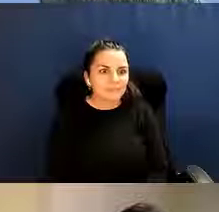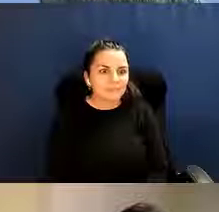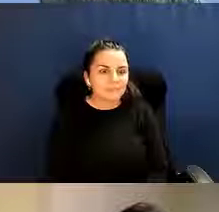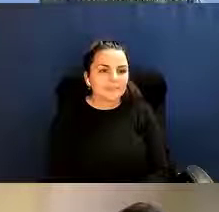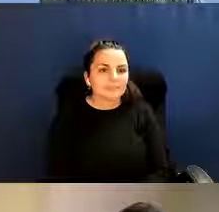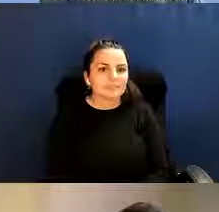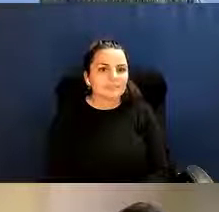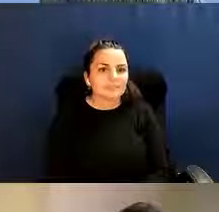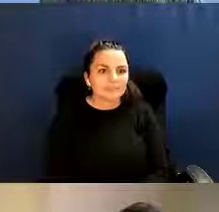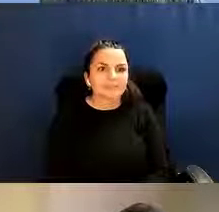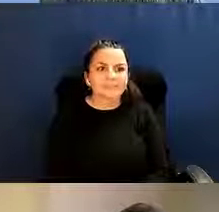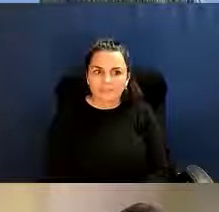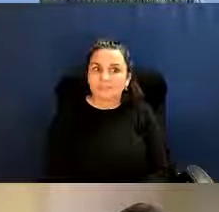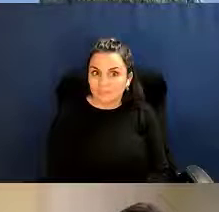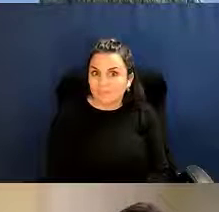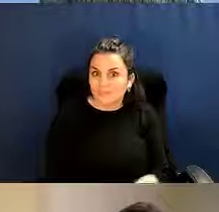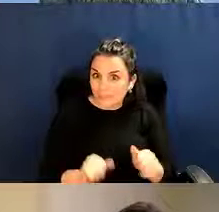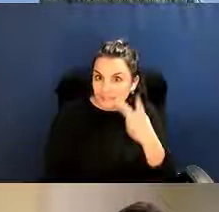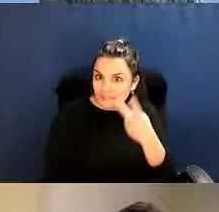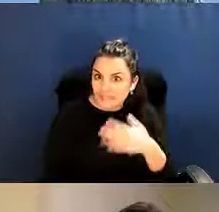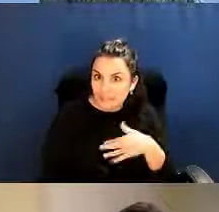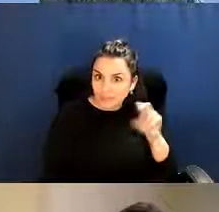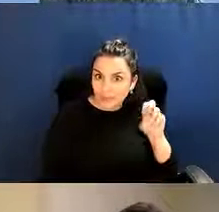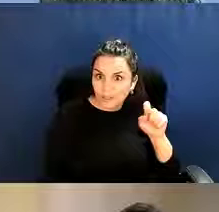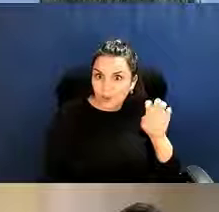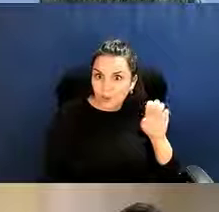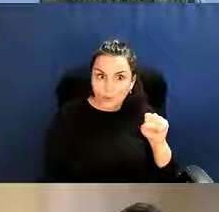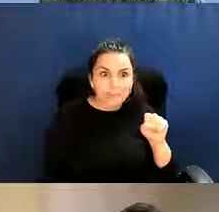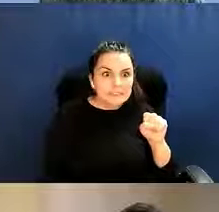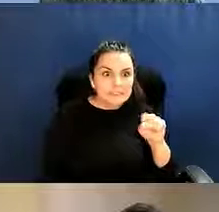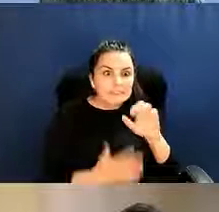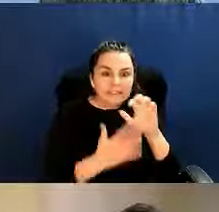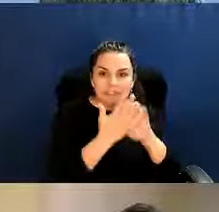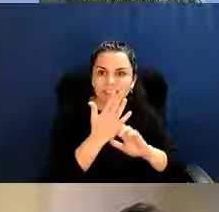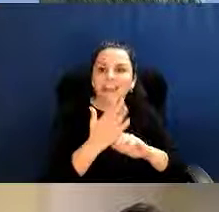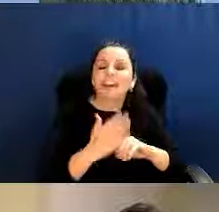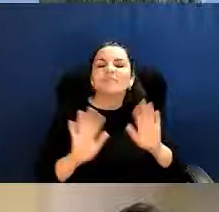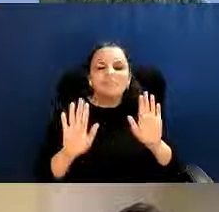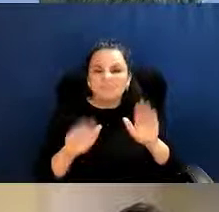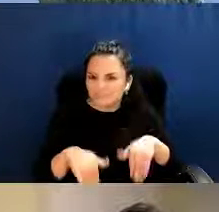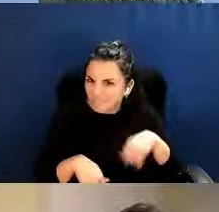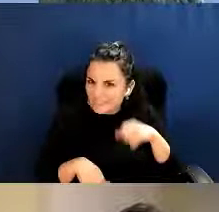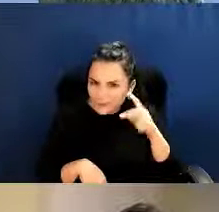Okay, you might be seeing my notes here. All right, doesn't matter. Don't read my notes,